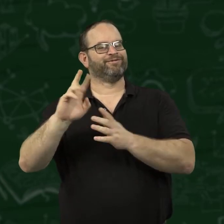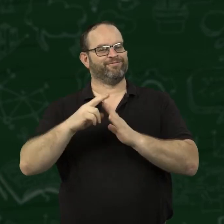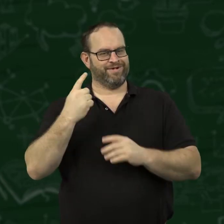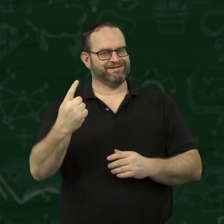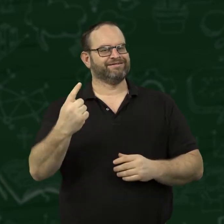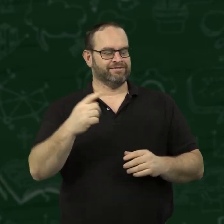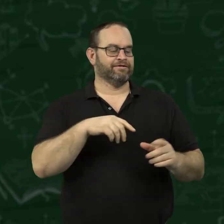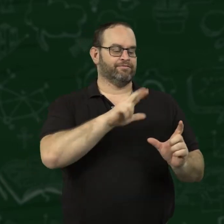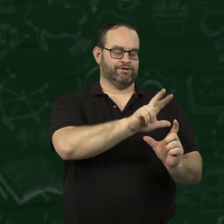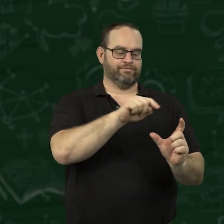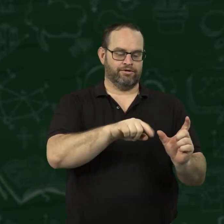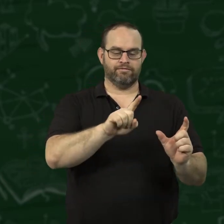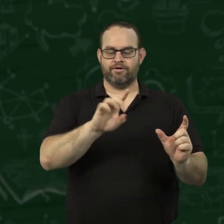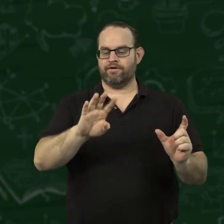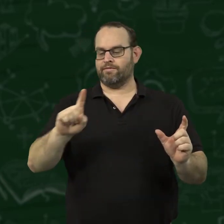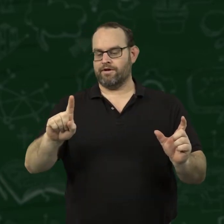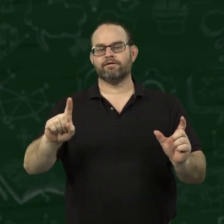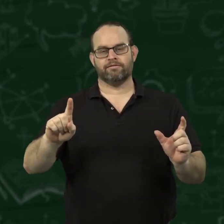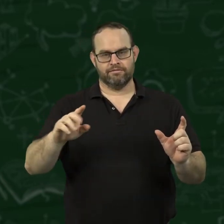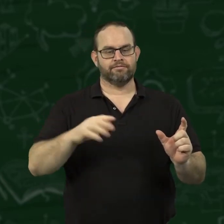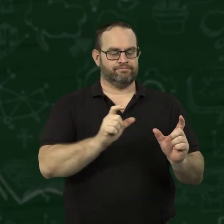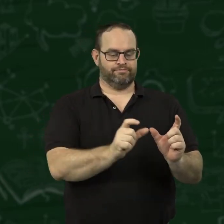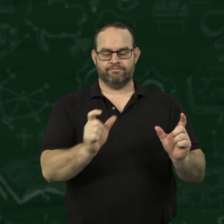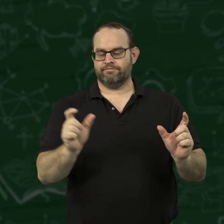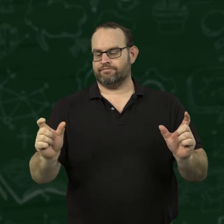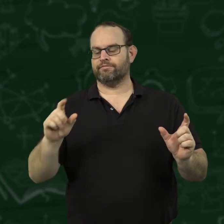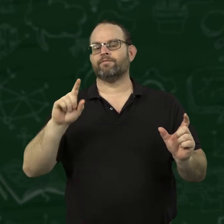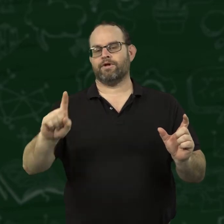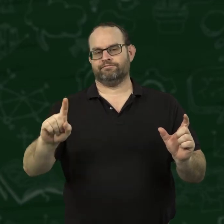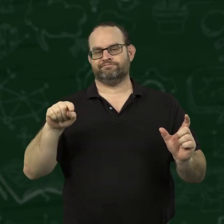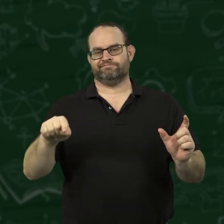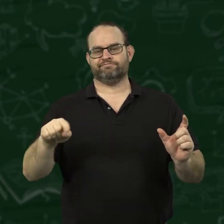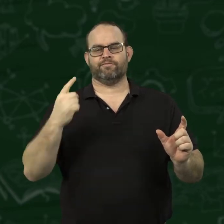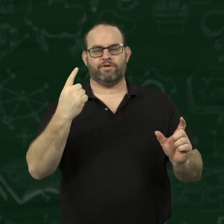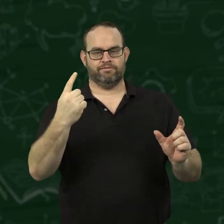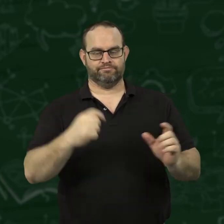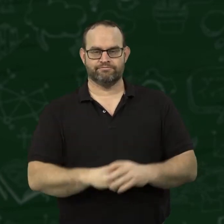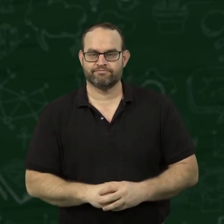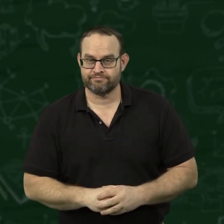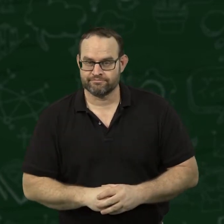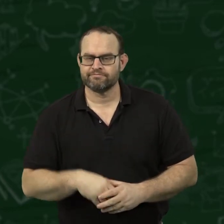so the number would be 1 because the Thousandths place is the third number to the right of the decimal, 1 thousandth.